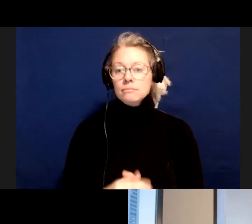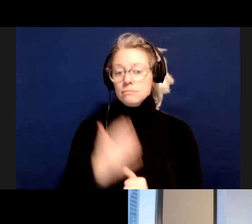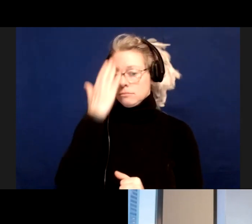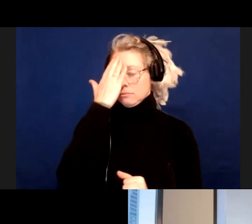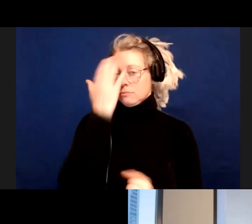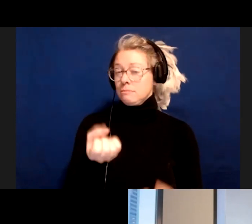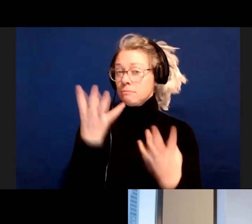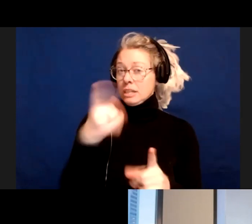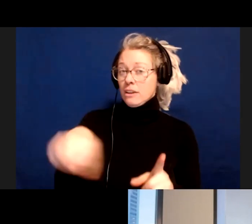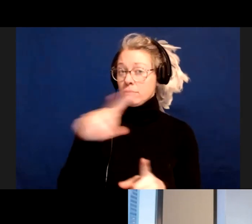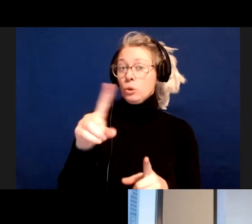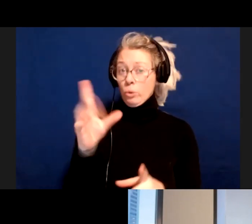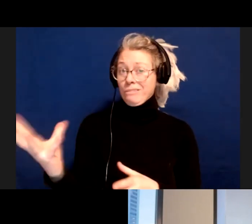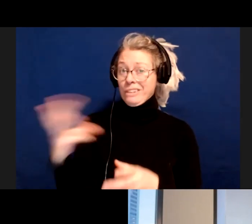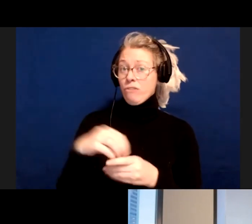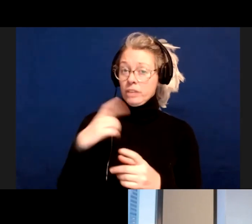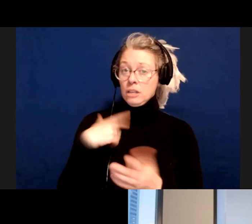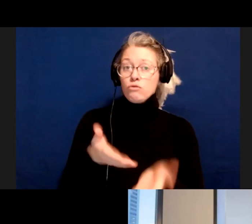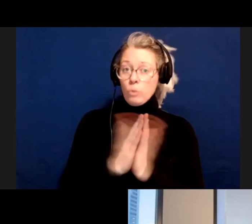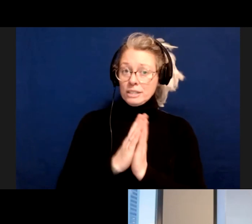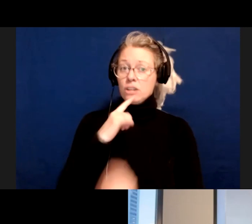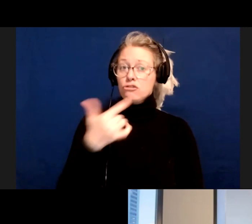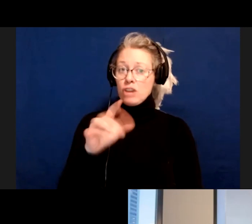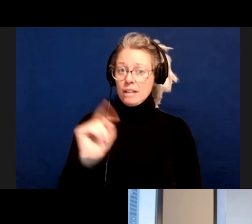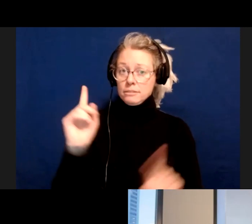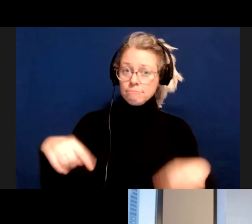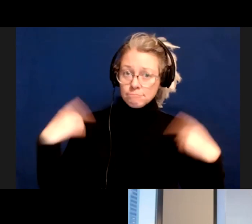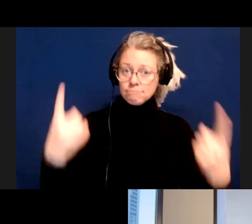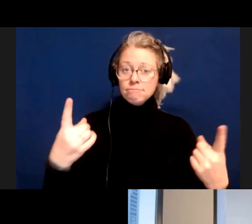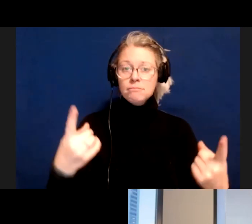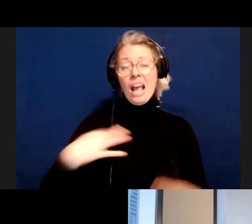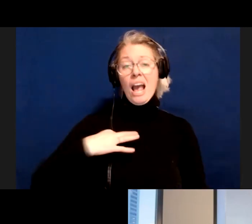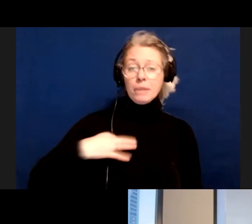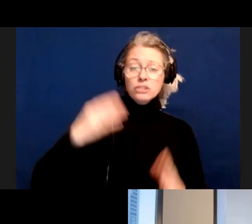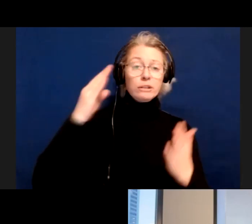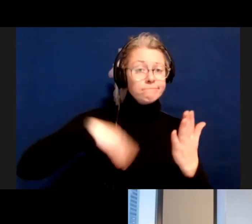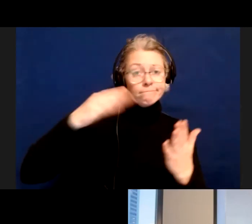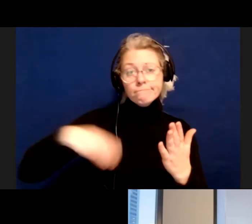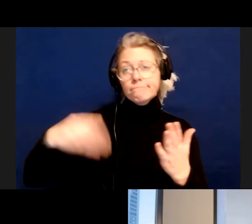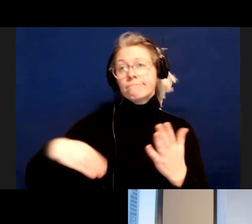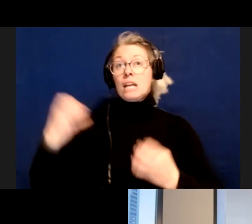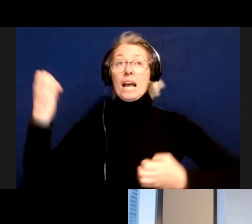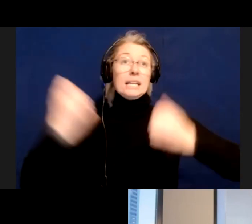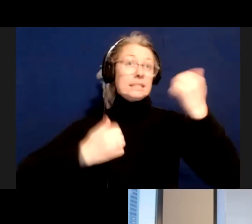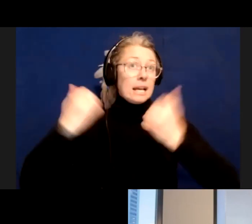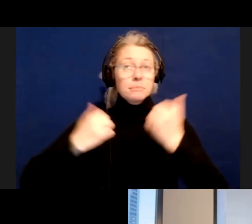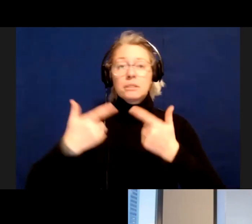system and have participated in application and assessment processes know how cold it